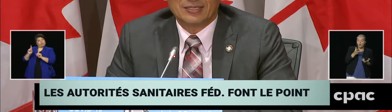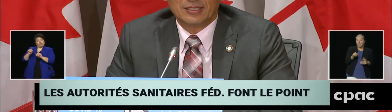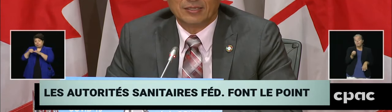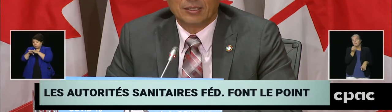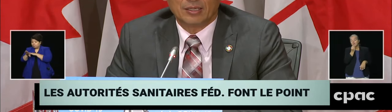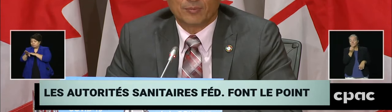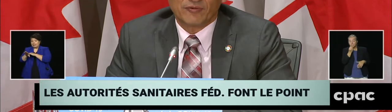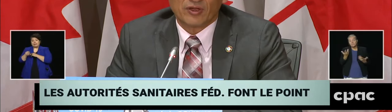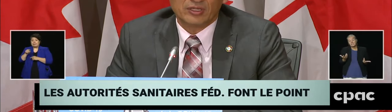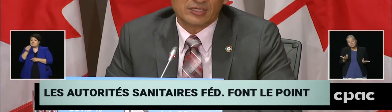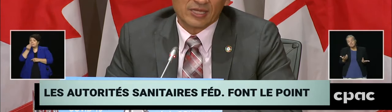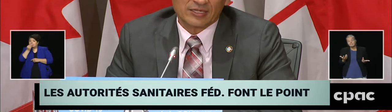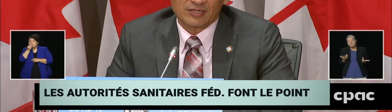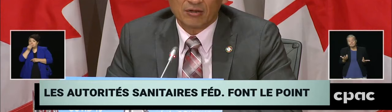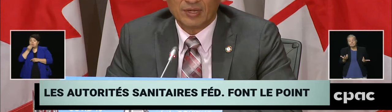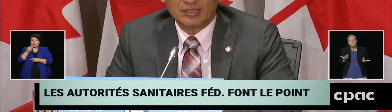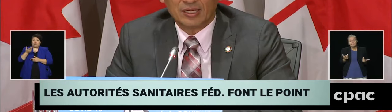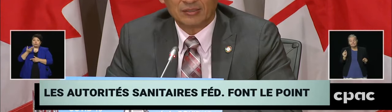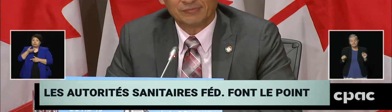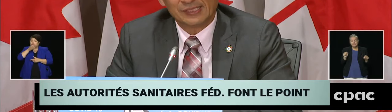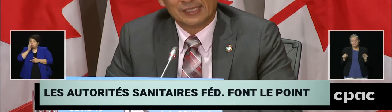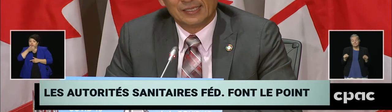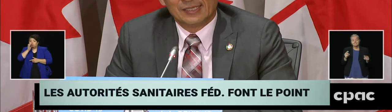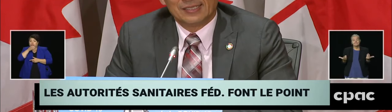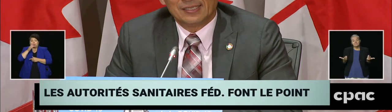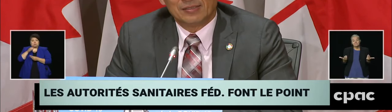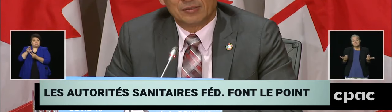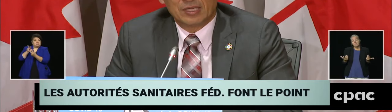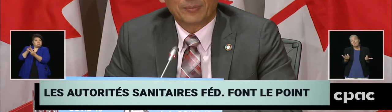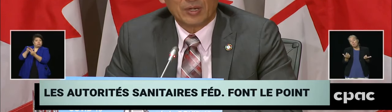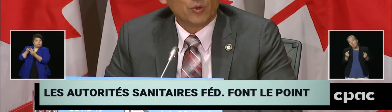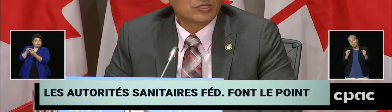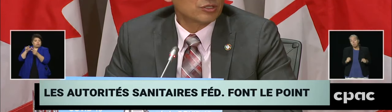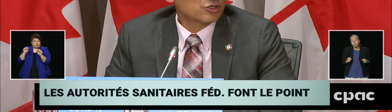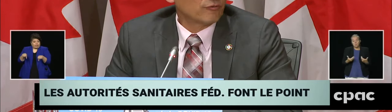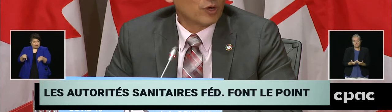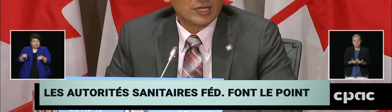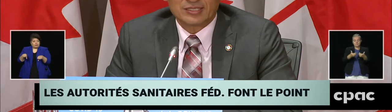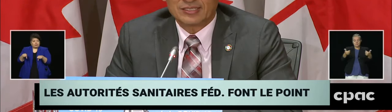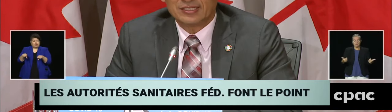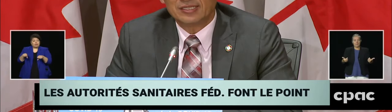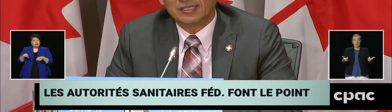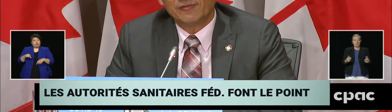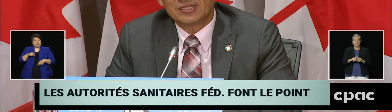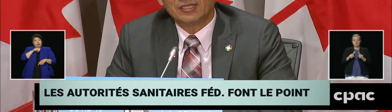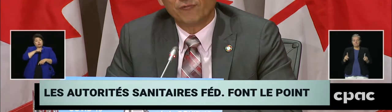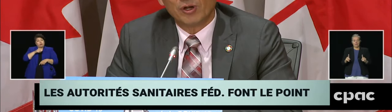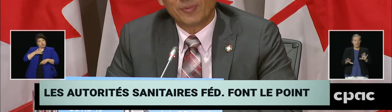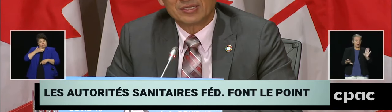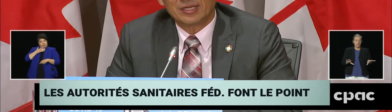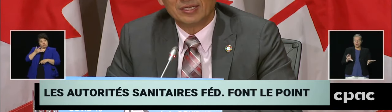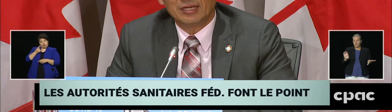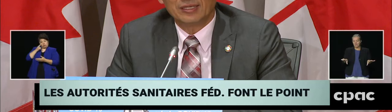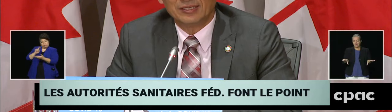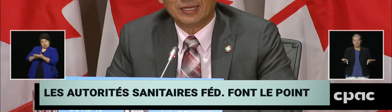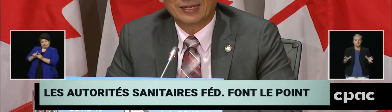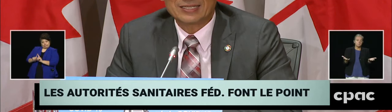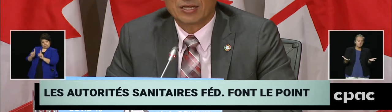WHERE YOU CAN DRINK AND EAT.